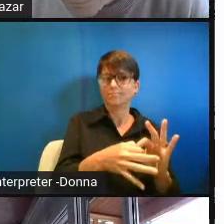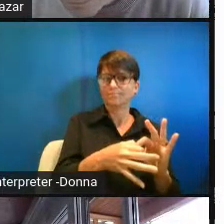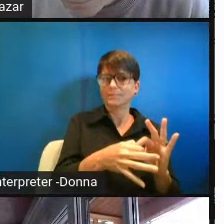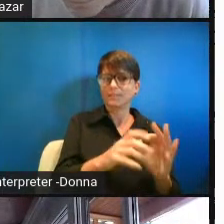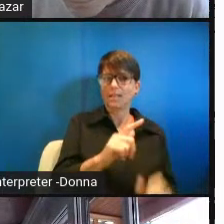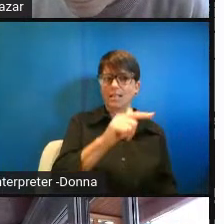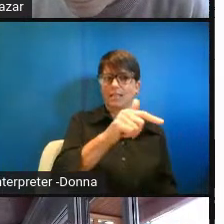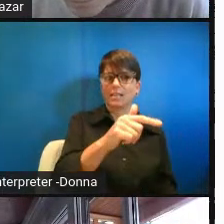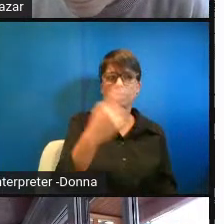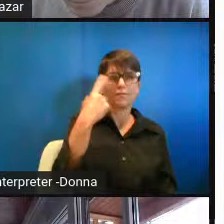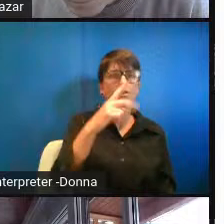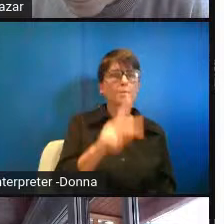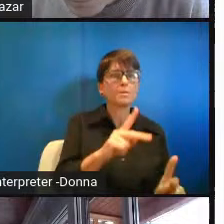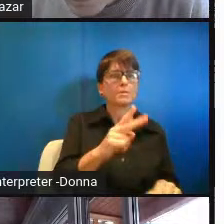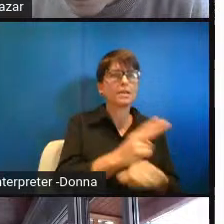Anne Bolelett: And I was going to talk about the site in